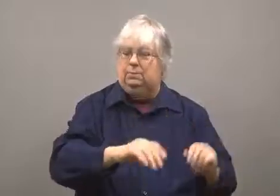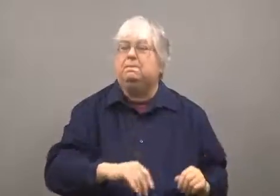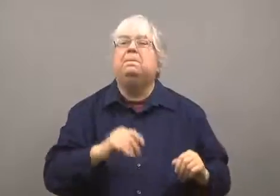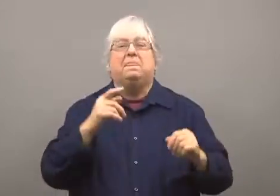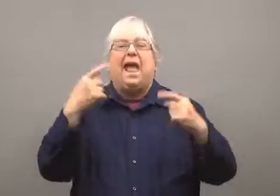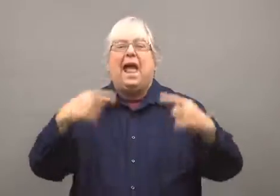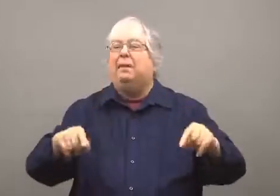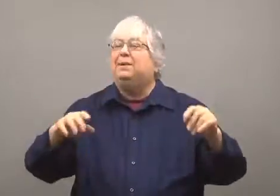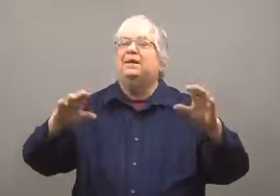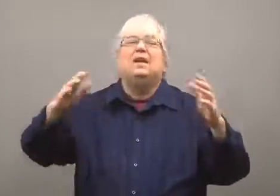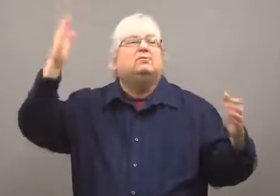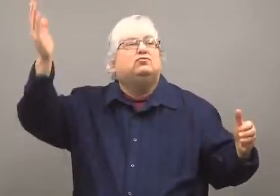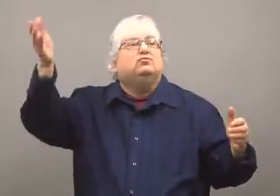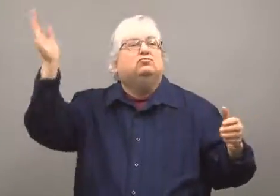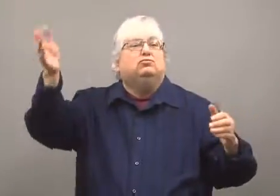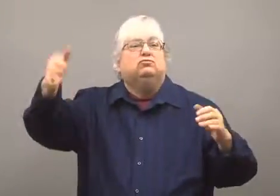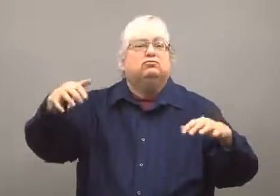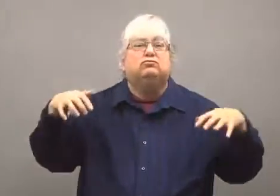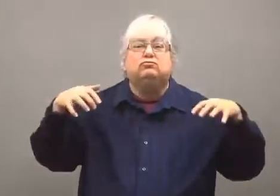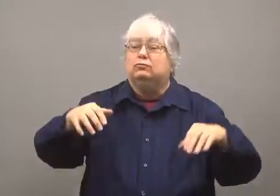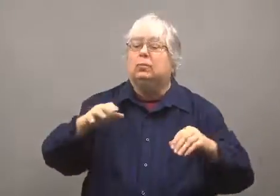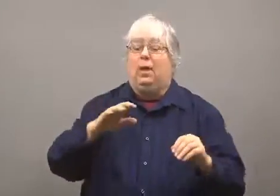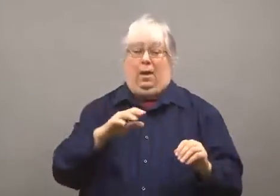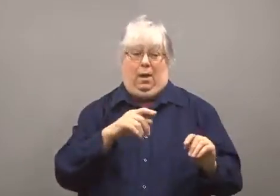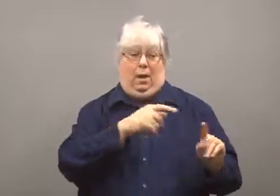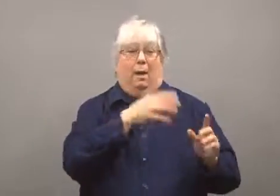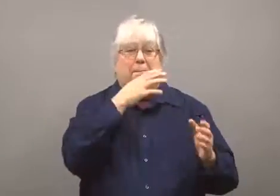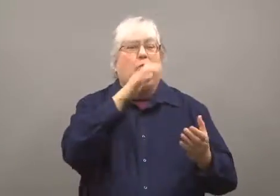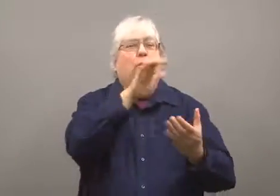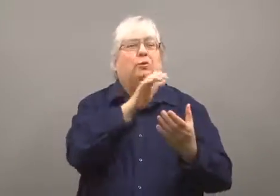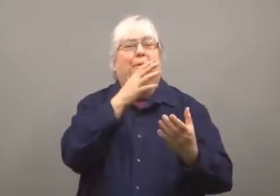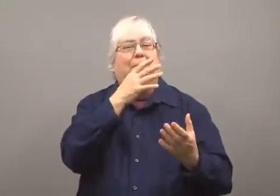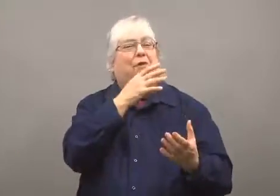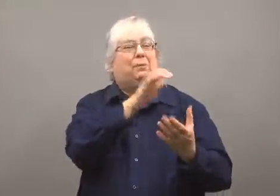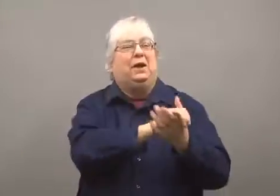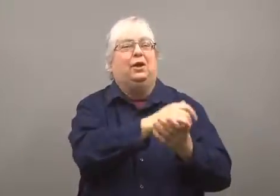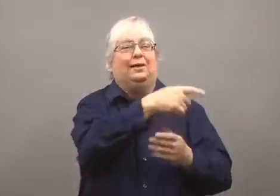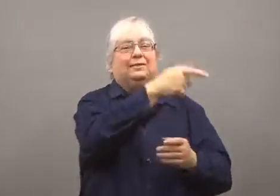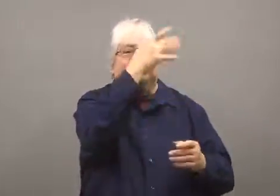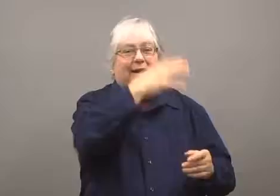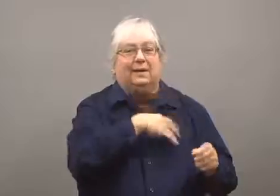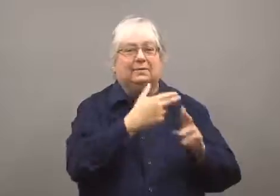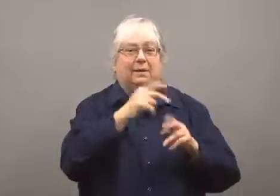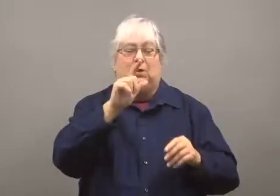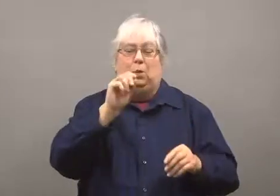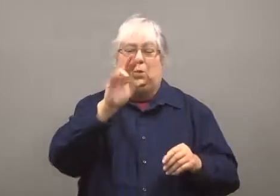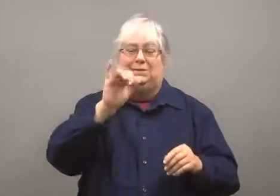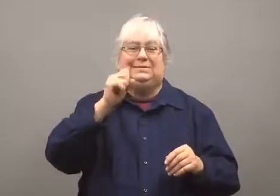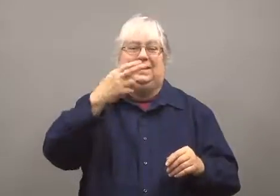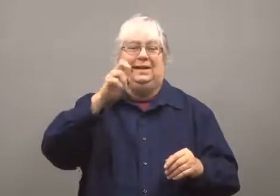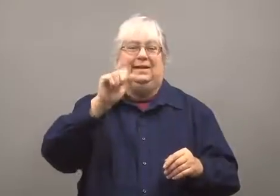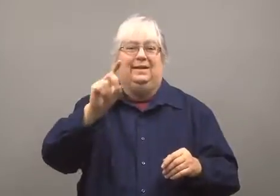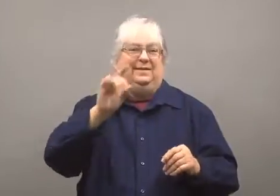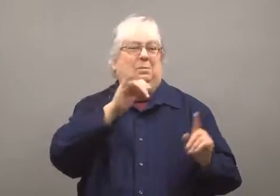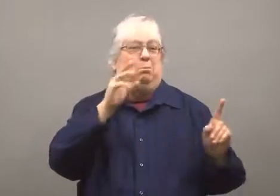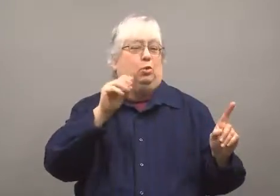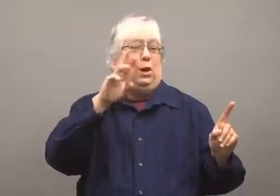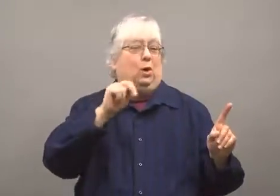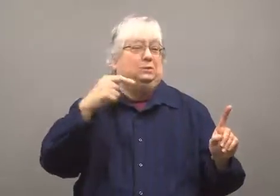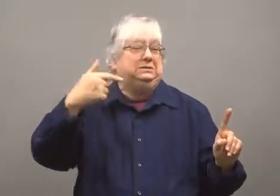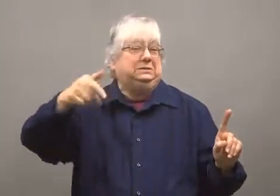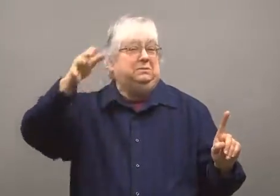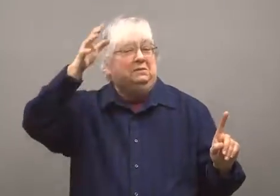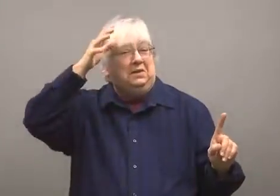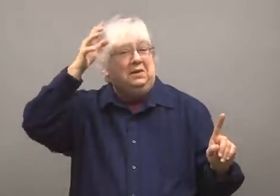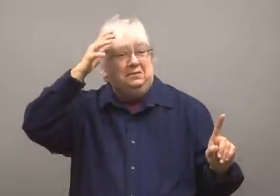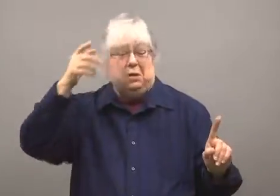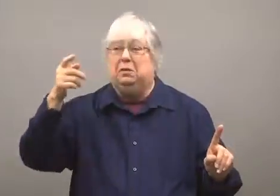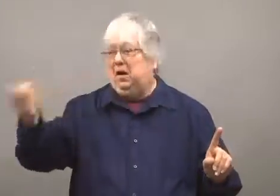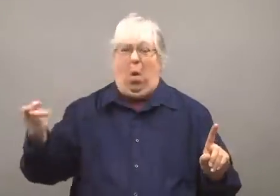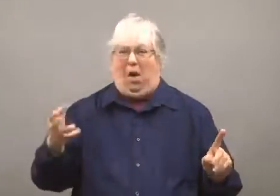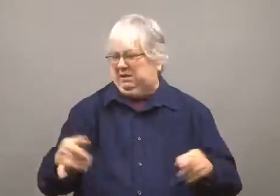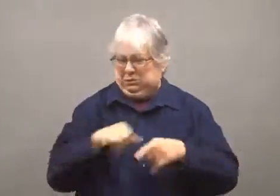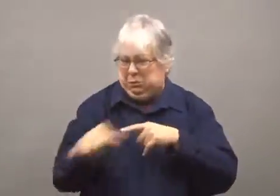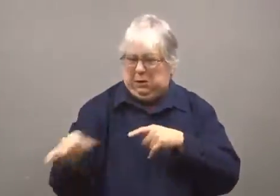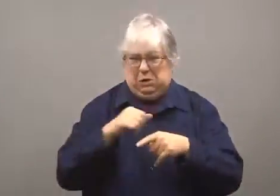At a gathering, Brown's stepfather, Louis Head,